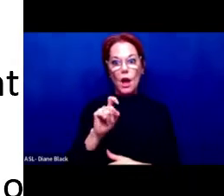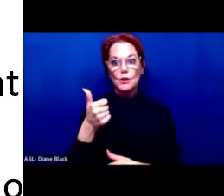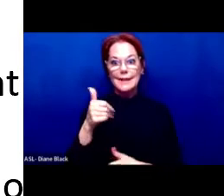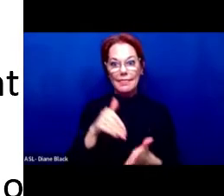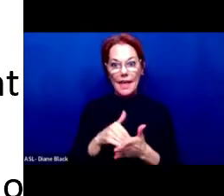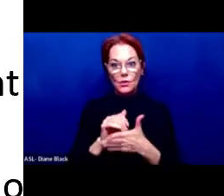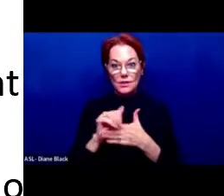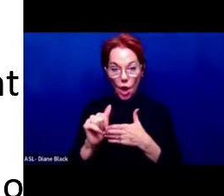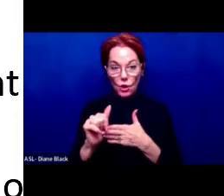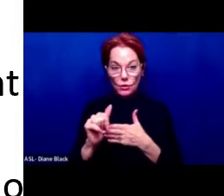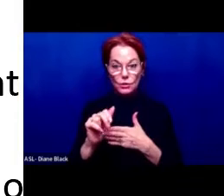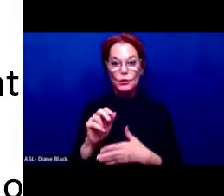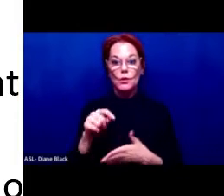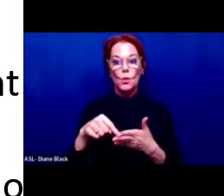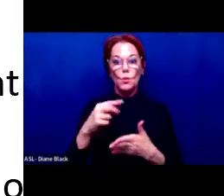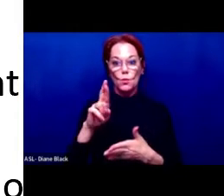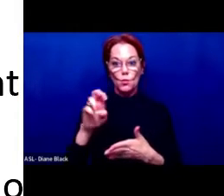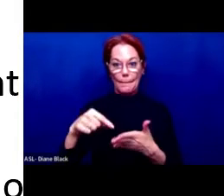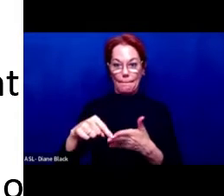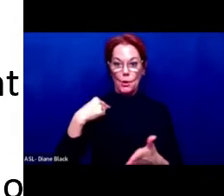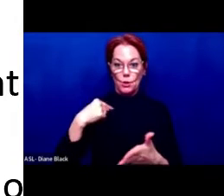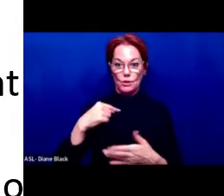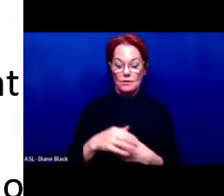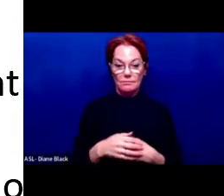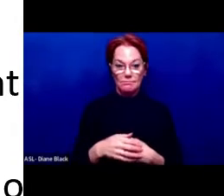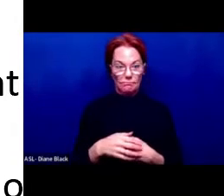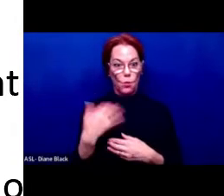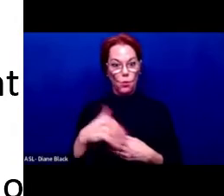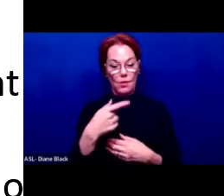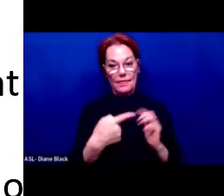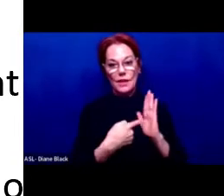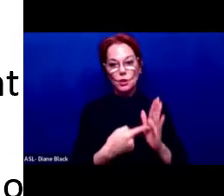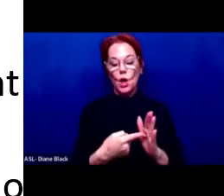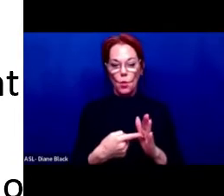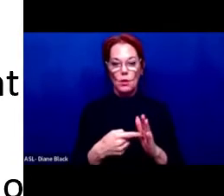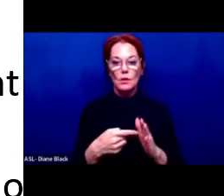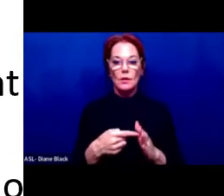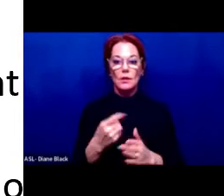reimbursement. And so they they show that over a 12 month period, they have drawn down